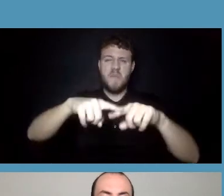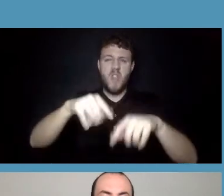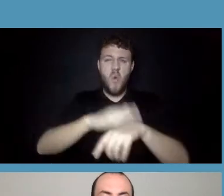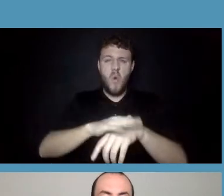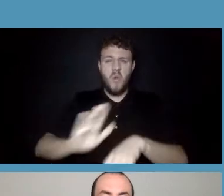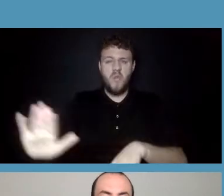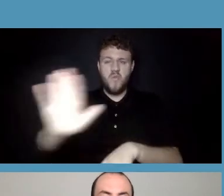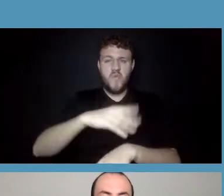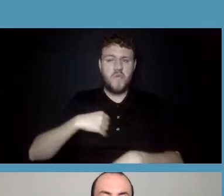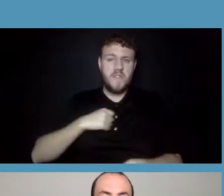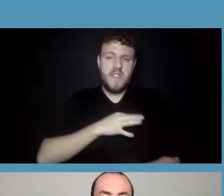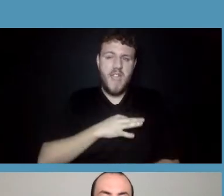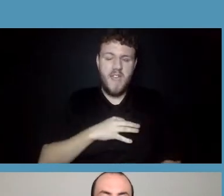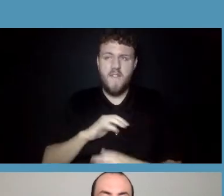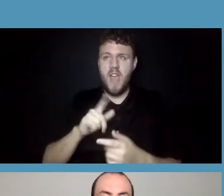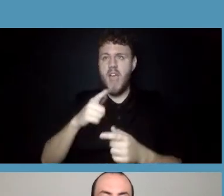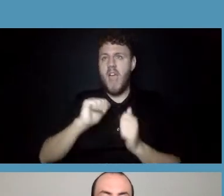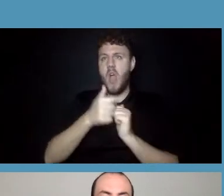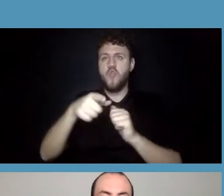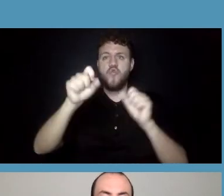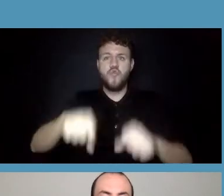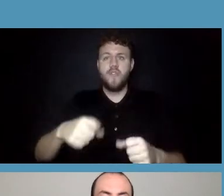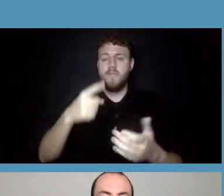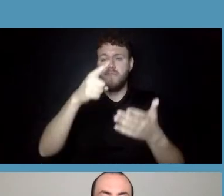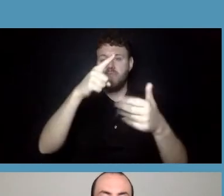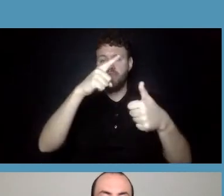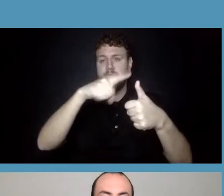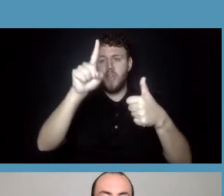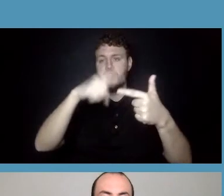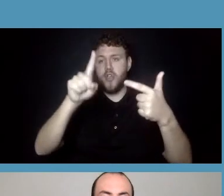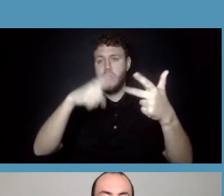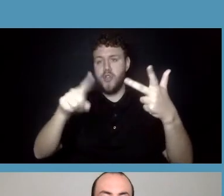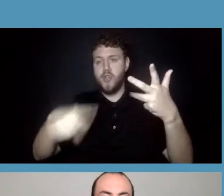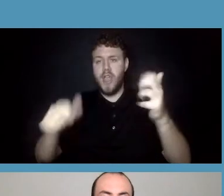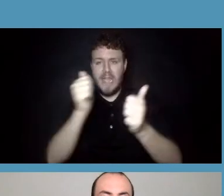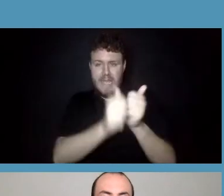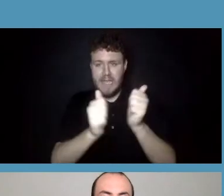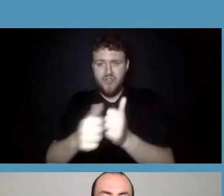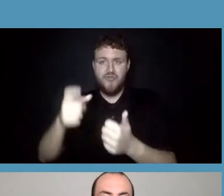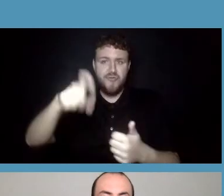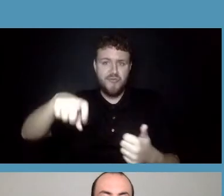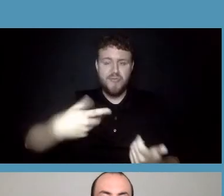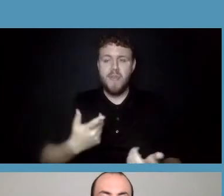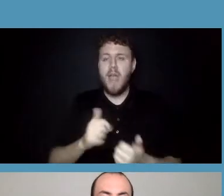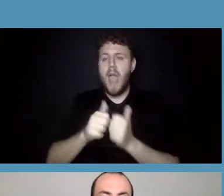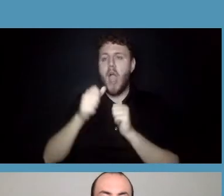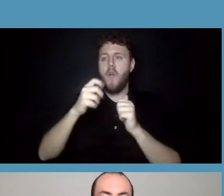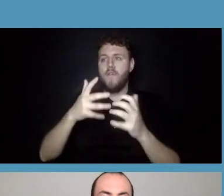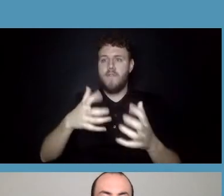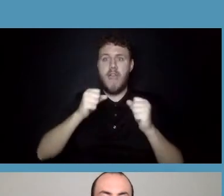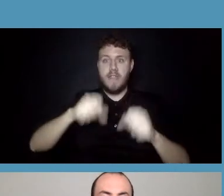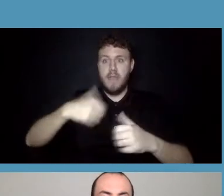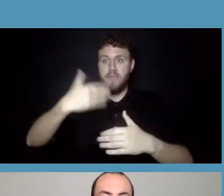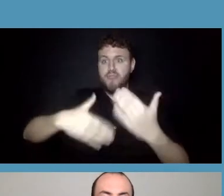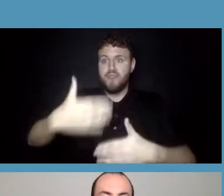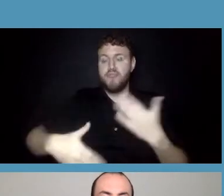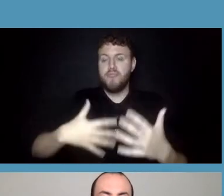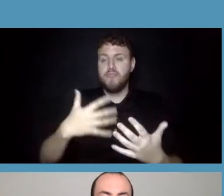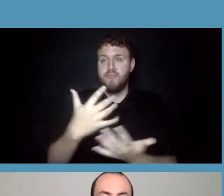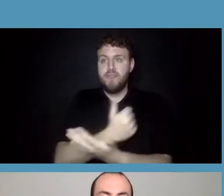get those check marks done like how often or how quickly can you get your to do list?